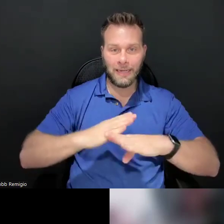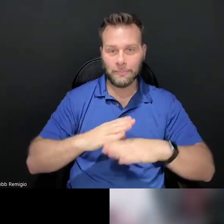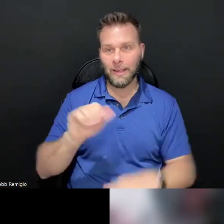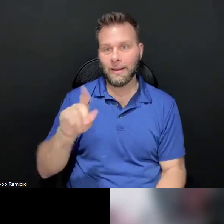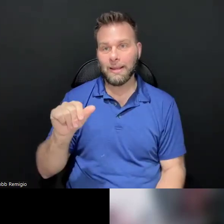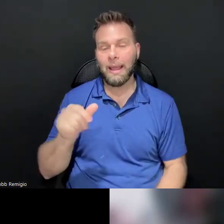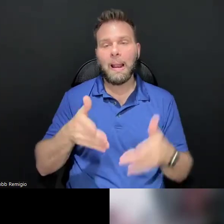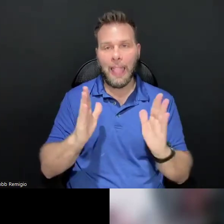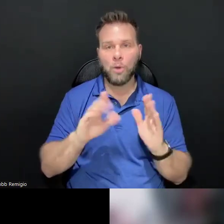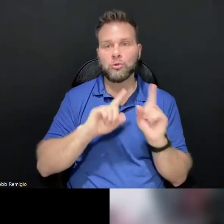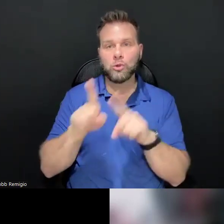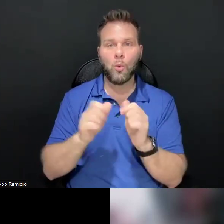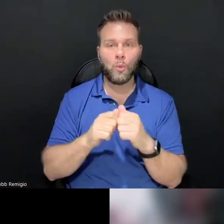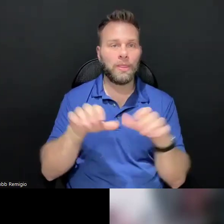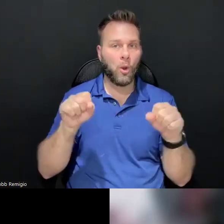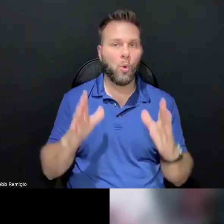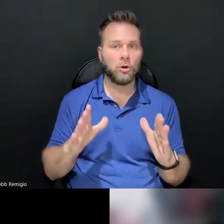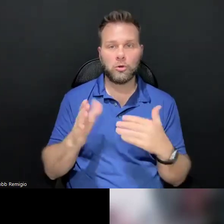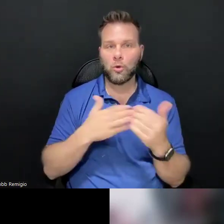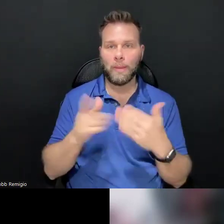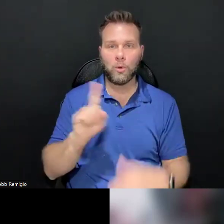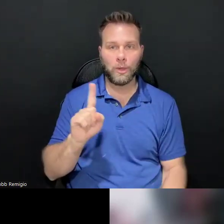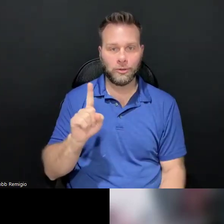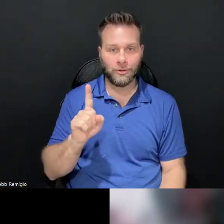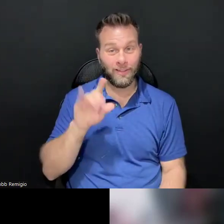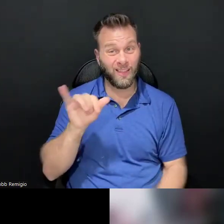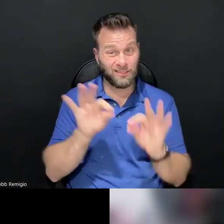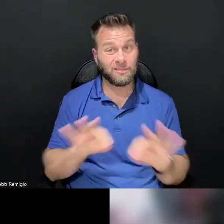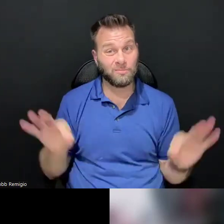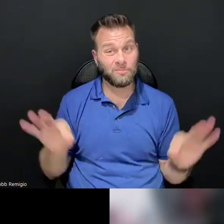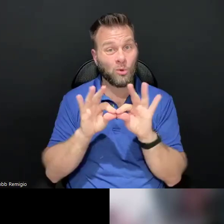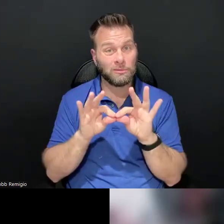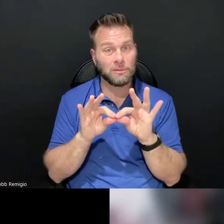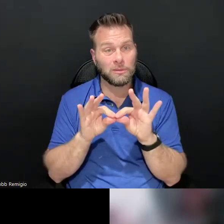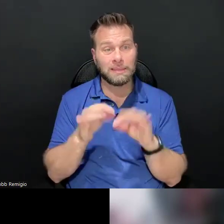that is allowed to go everywhere the owner is allowed to go. That is really important.